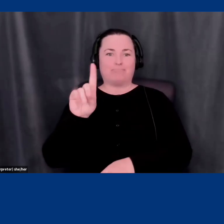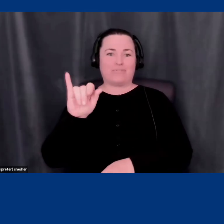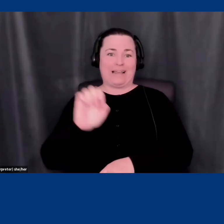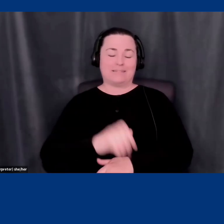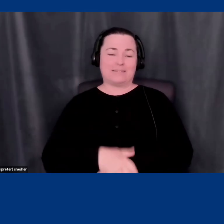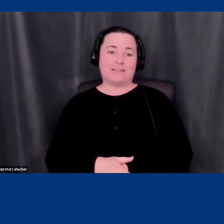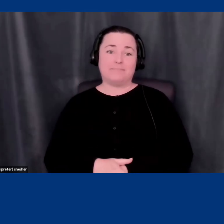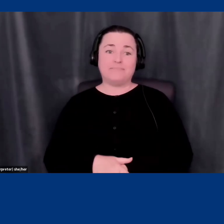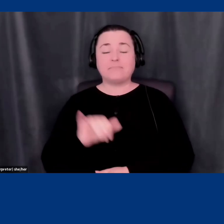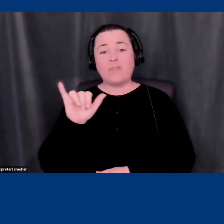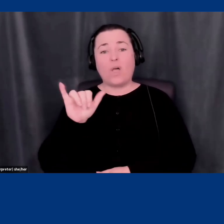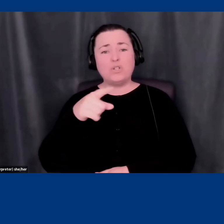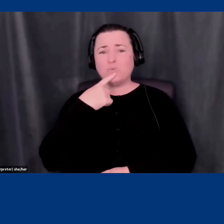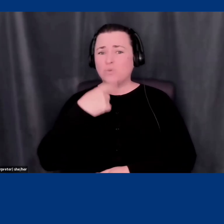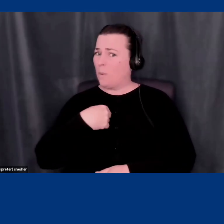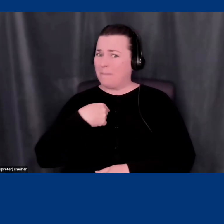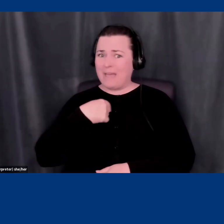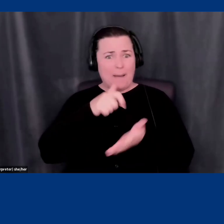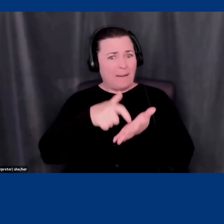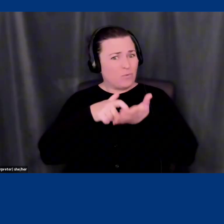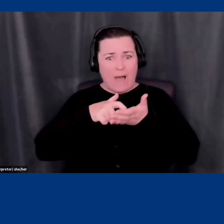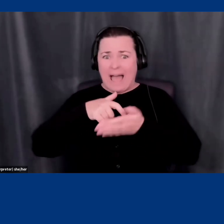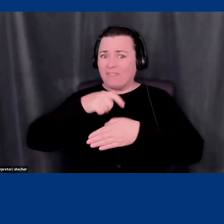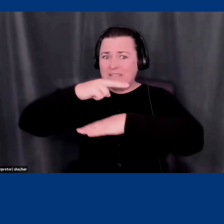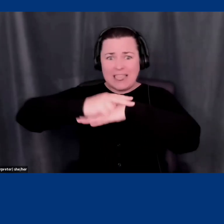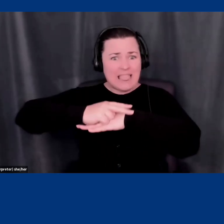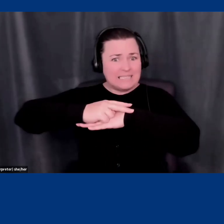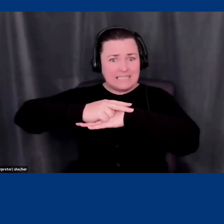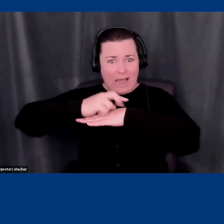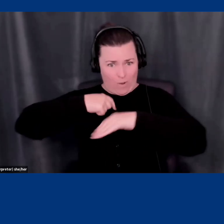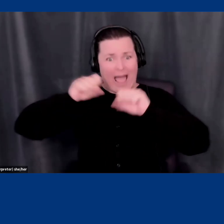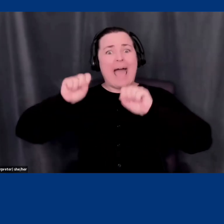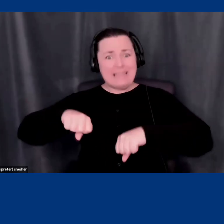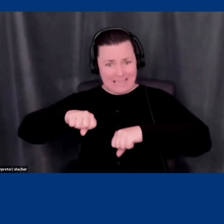don't have to lay on my back; I can turn on my side, i can